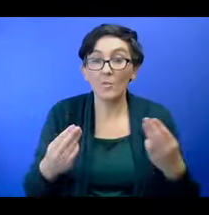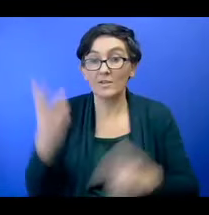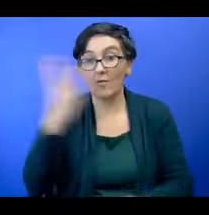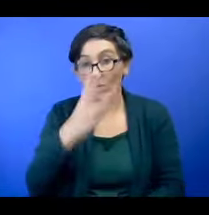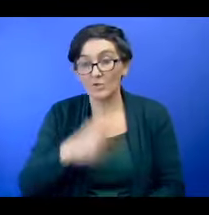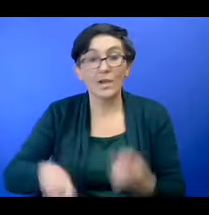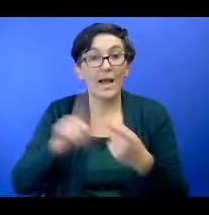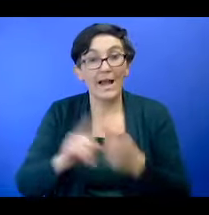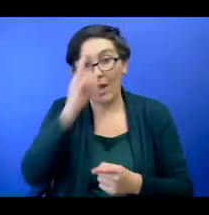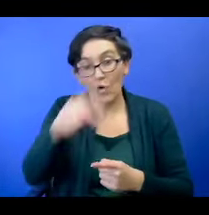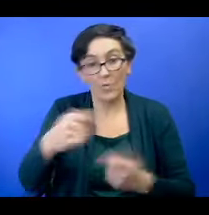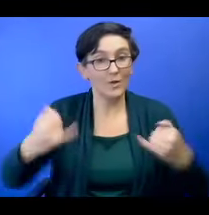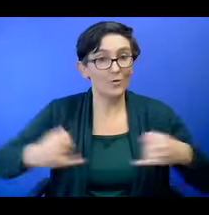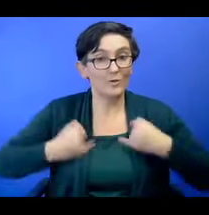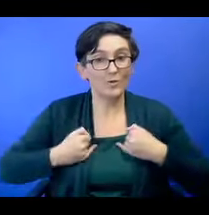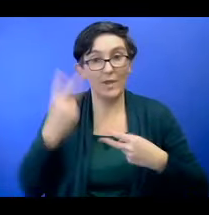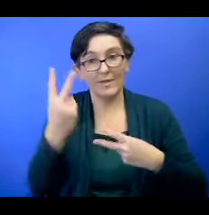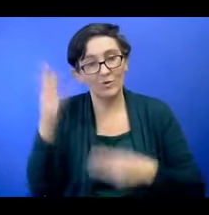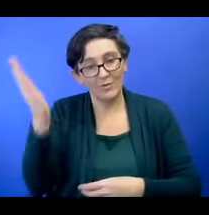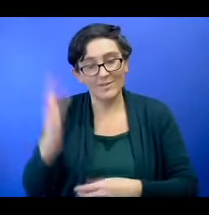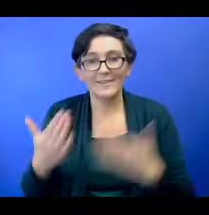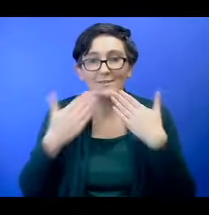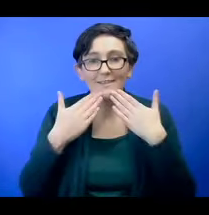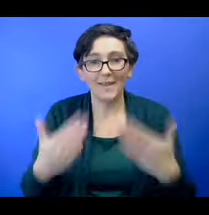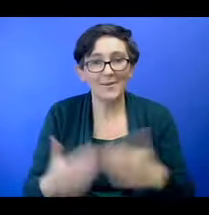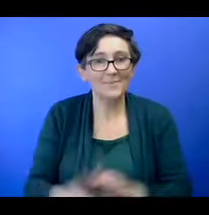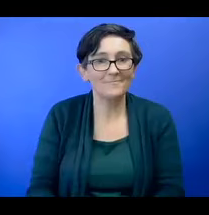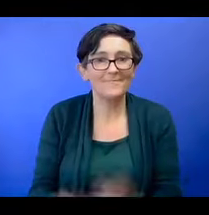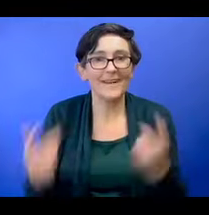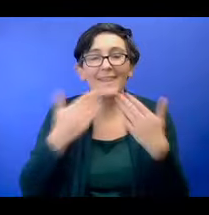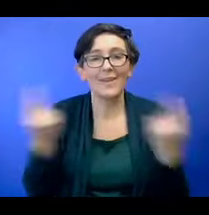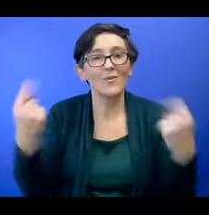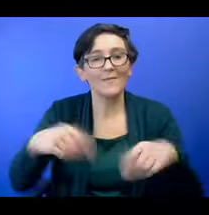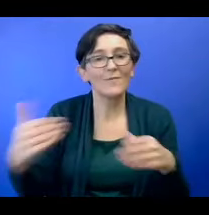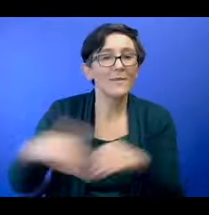I hope you enjoy the two presentations, and thank you for being involved.